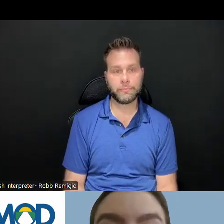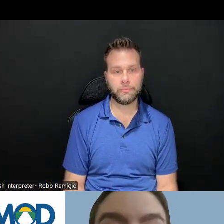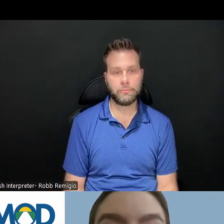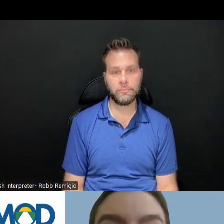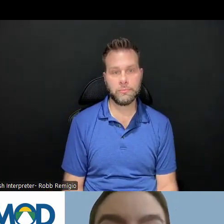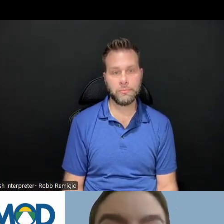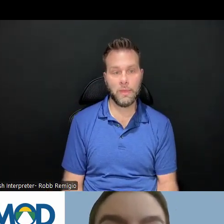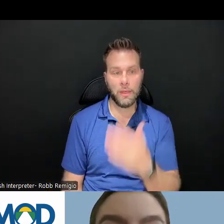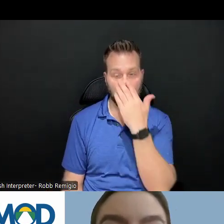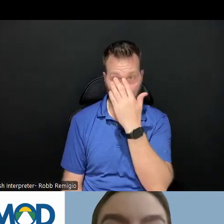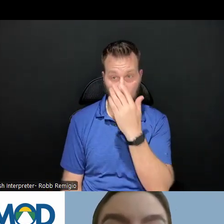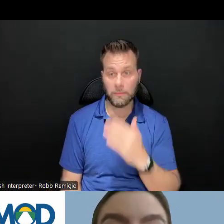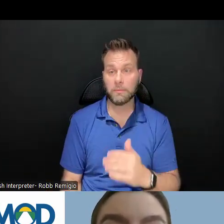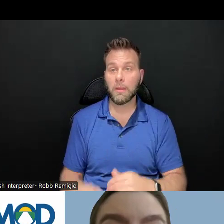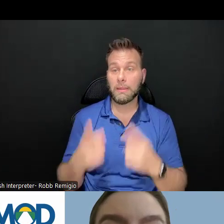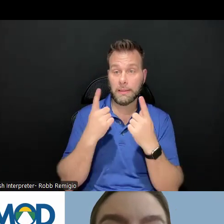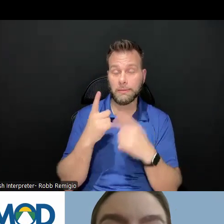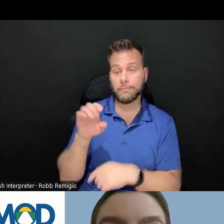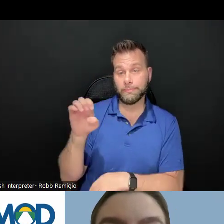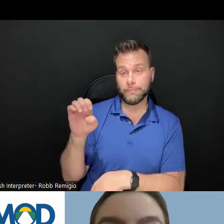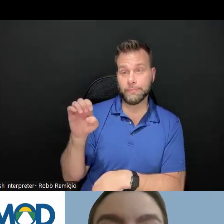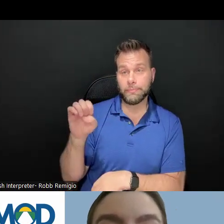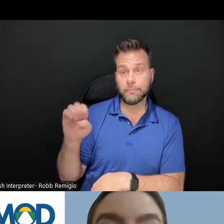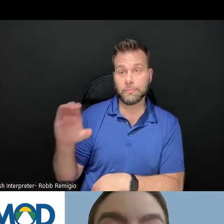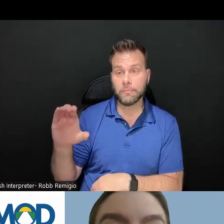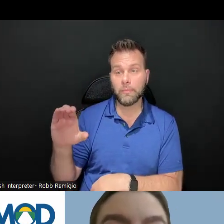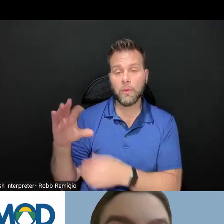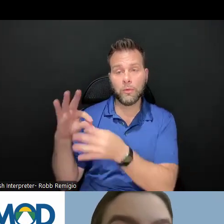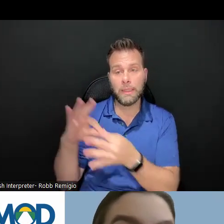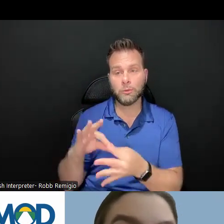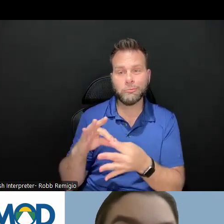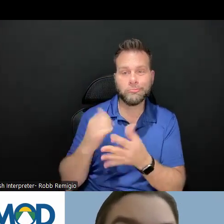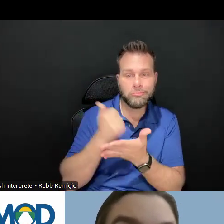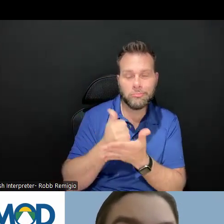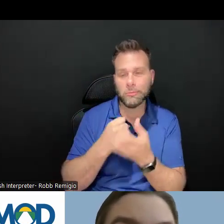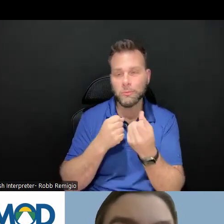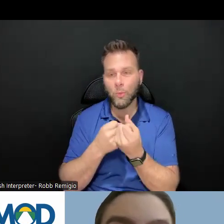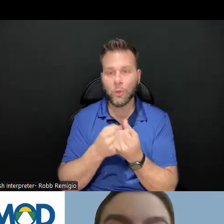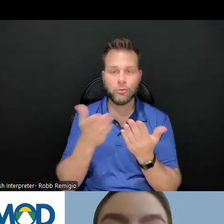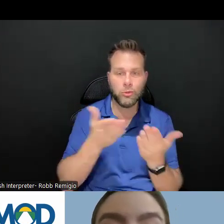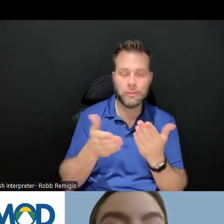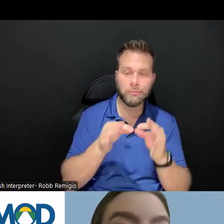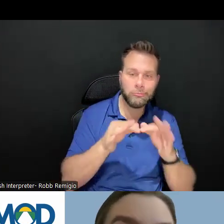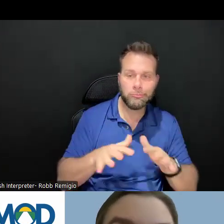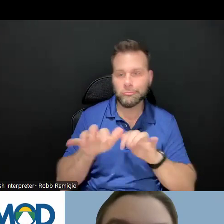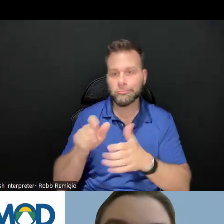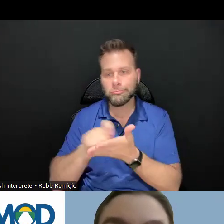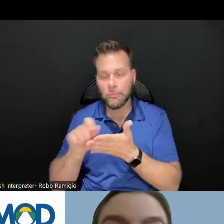Finally, effective communication requests relate to auxiliary aids and services necessary for communication